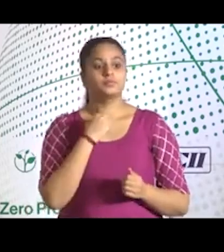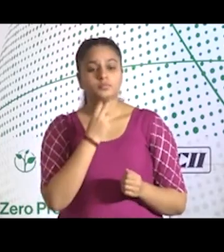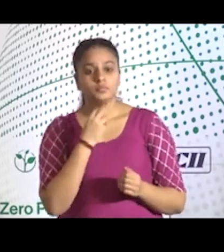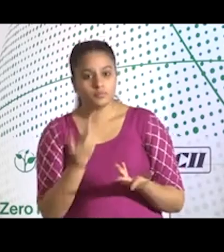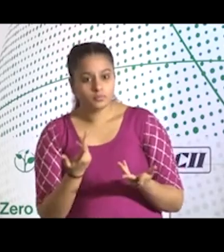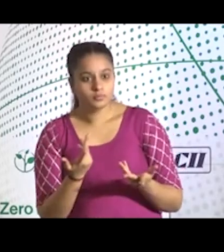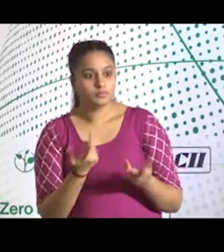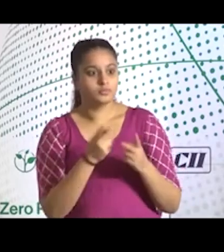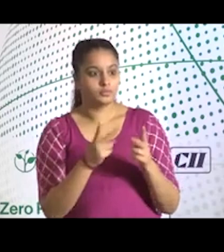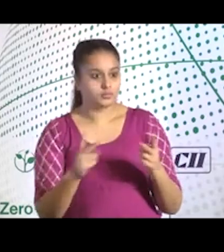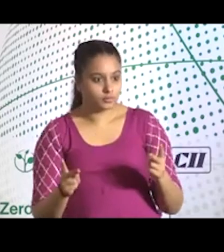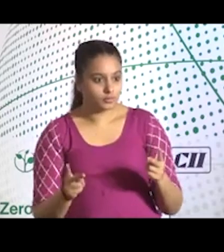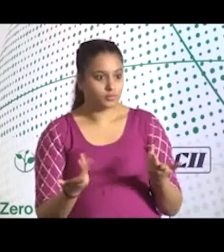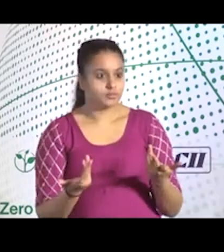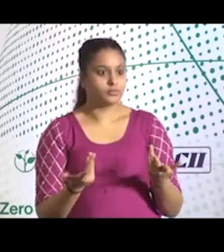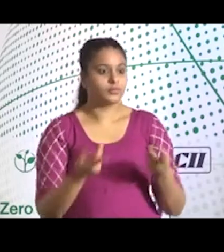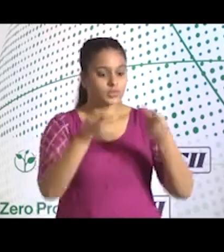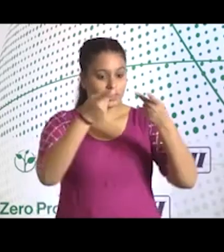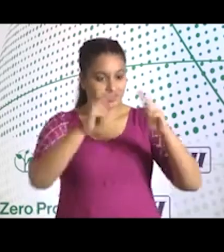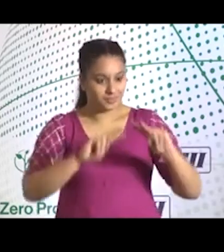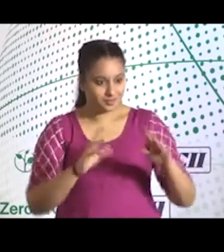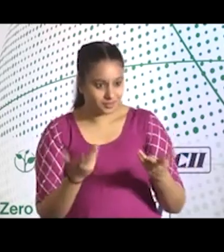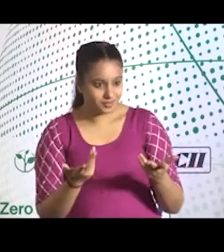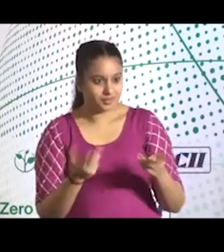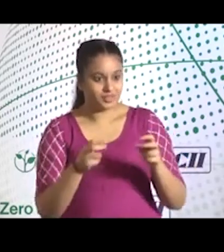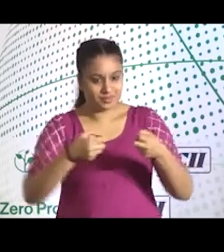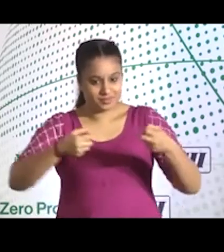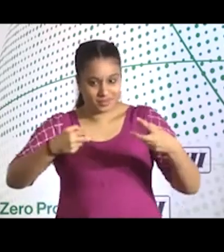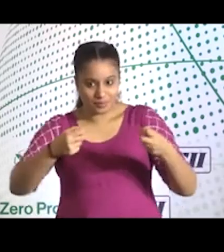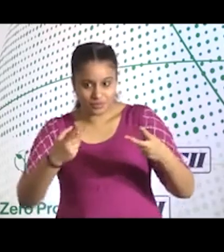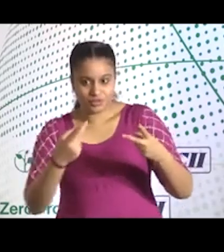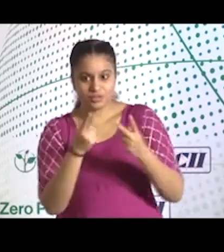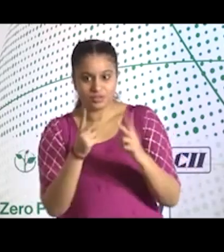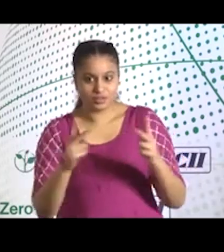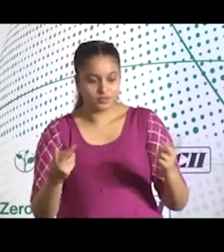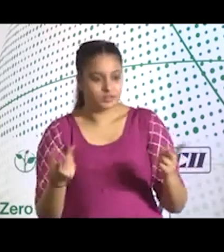you know, it comes with live transcribe and live captions for people with disabilities.